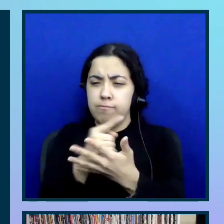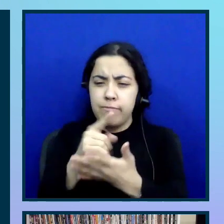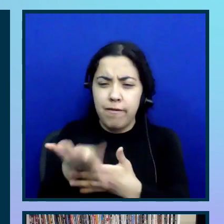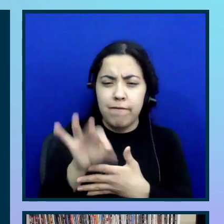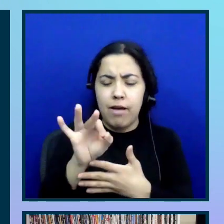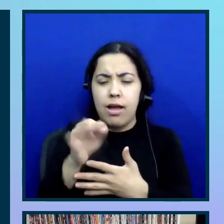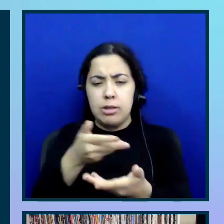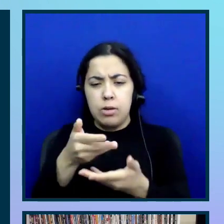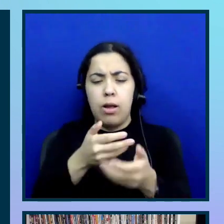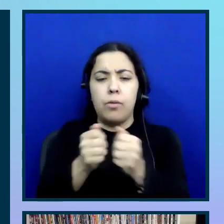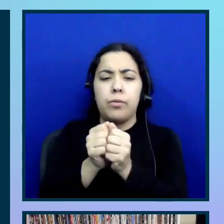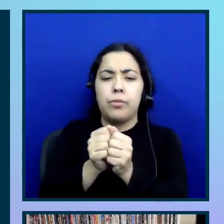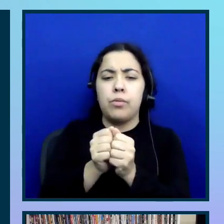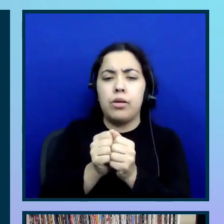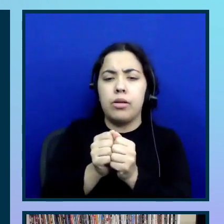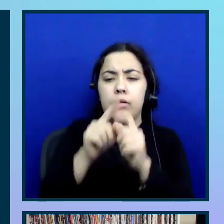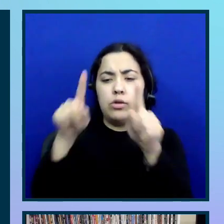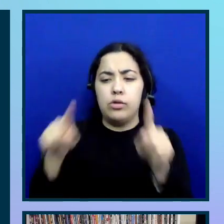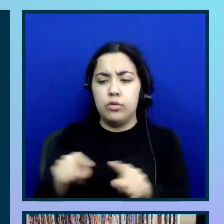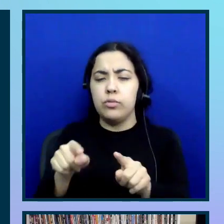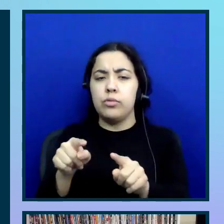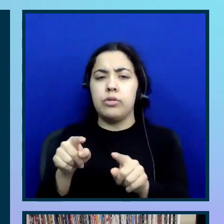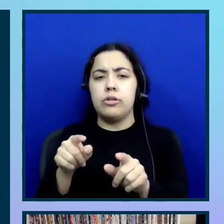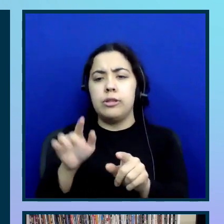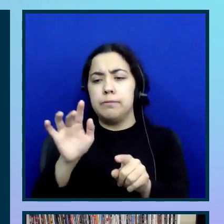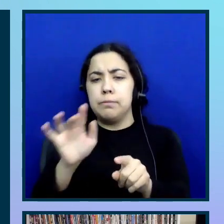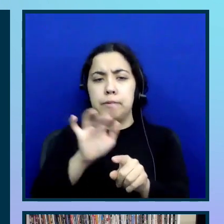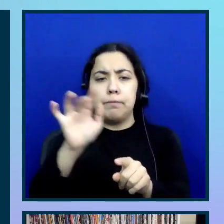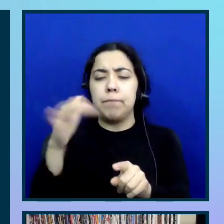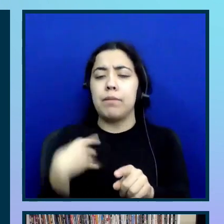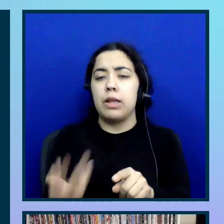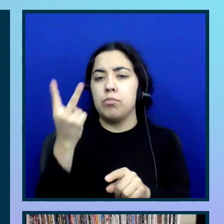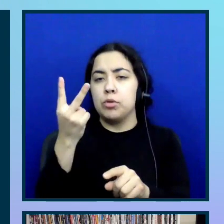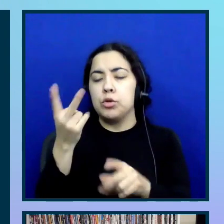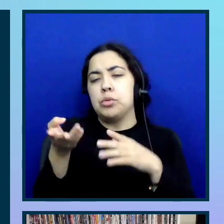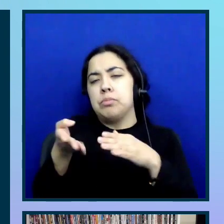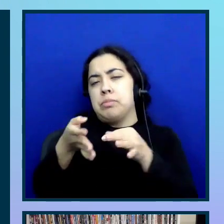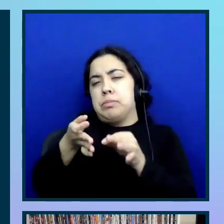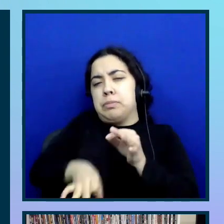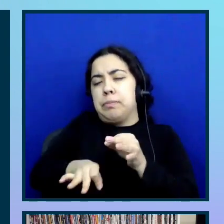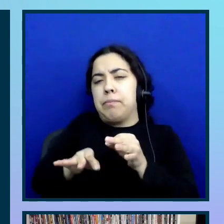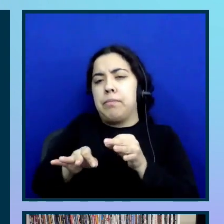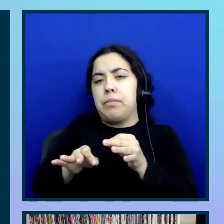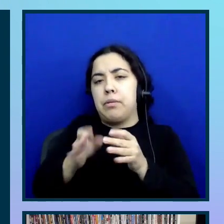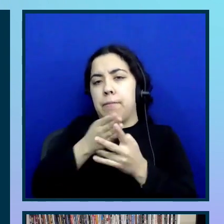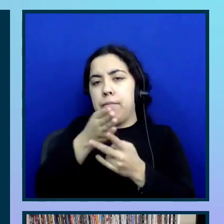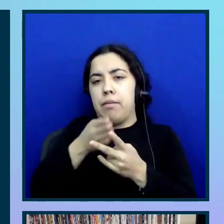with a control on the screen. So there are two basic methods. One is the explore method.